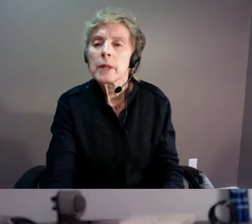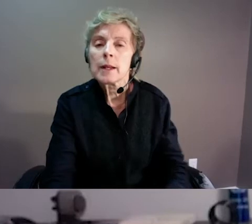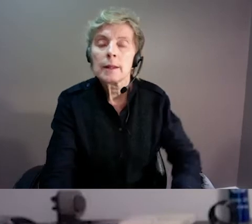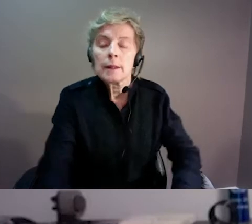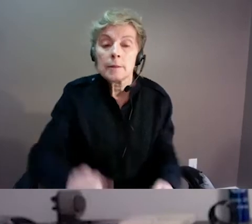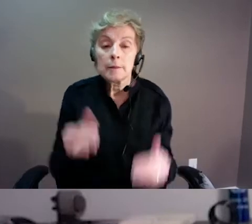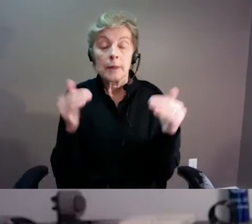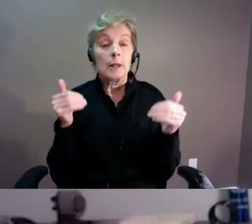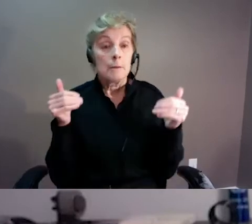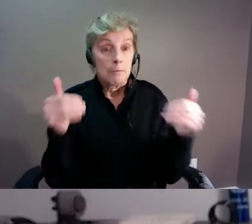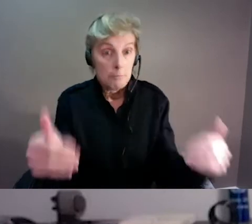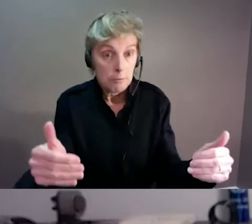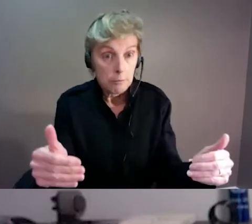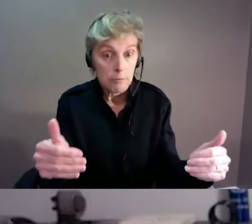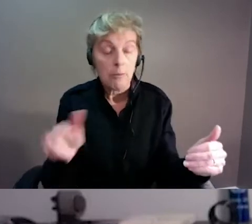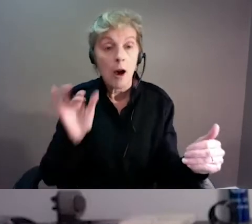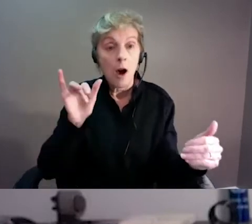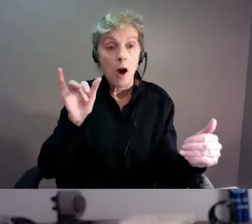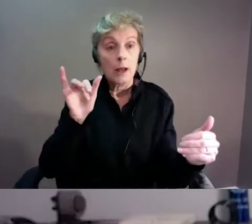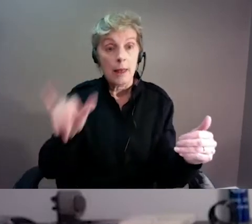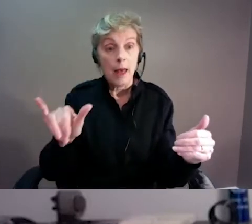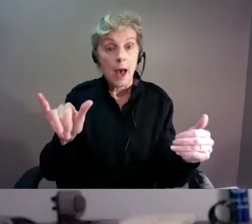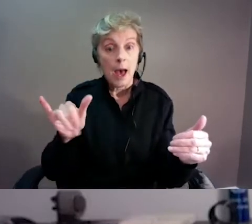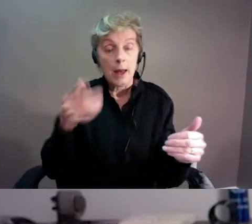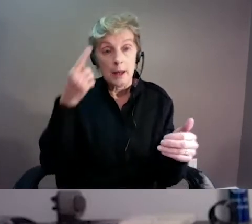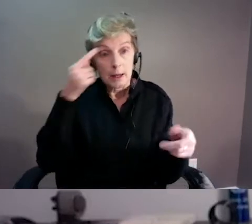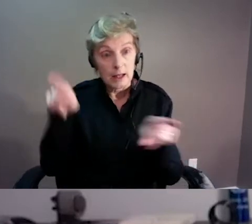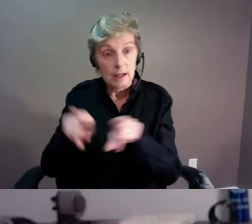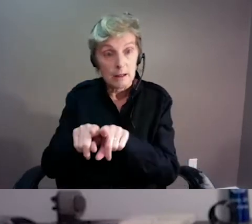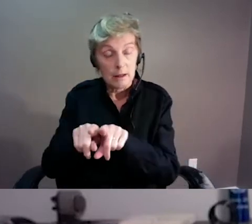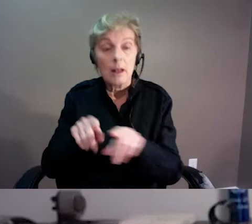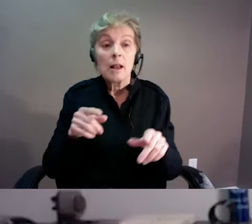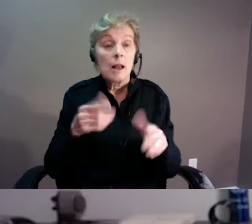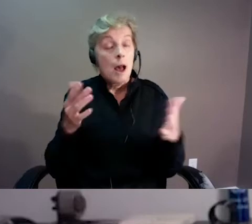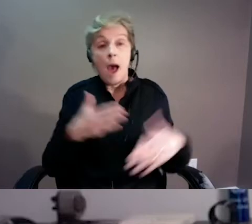and I'm very pleased to say that as part of the accessibility legislation last year,